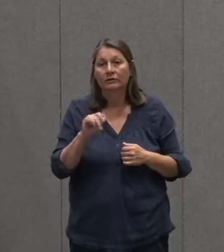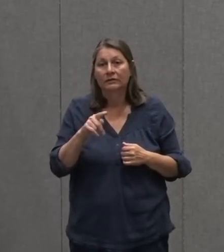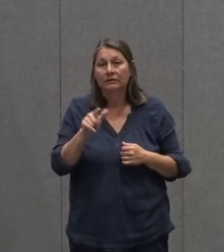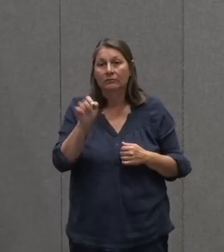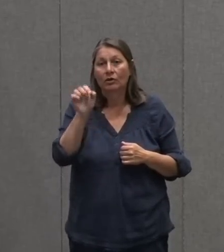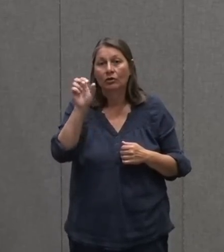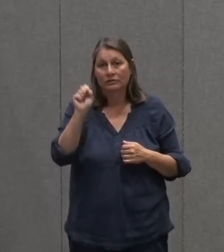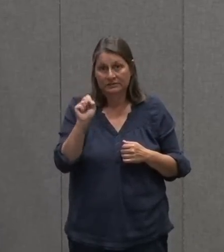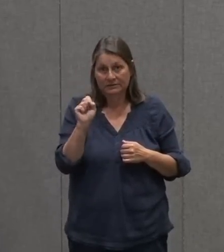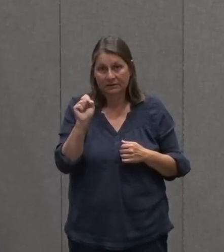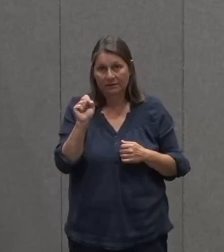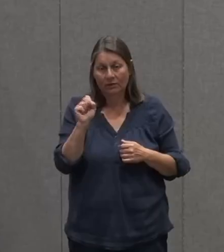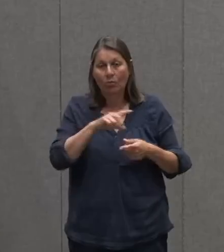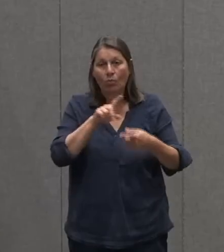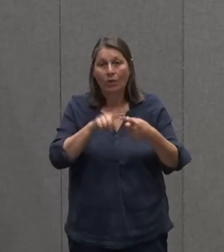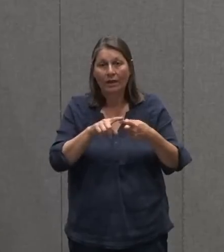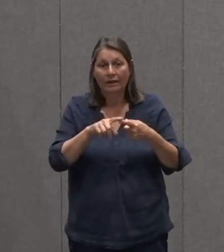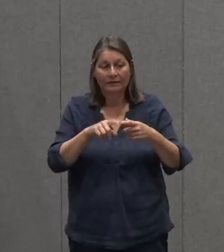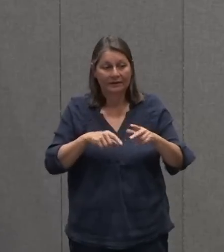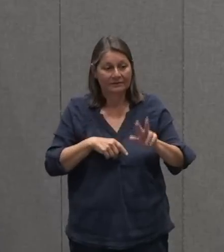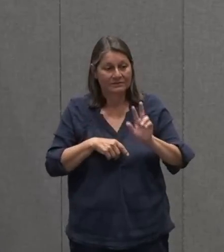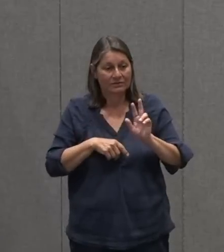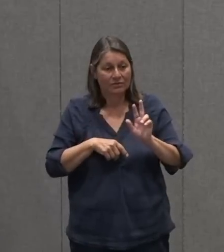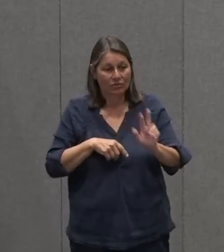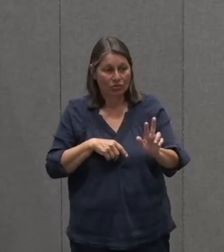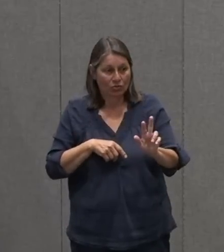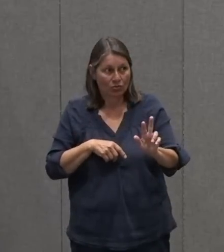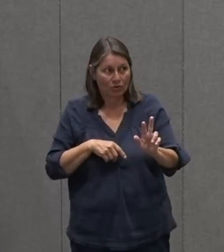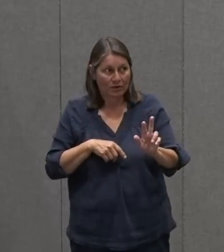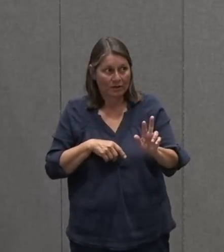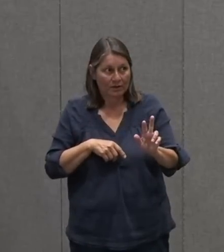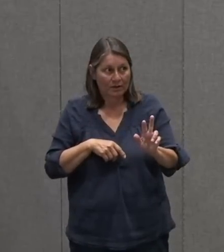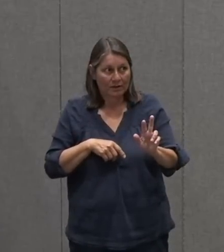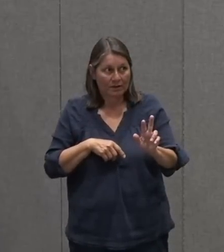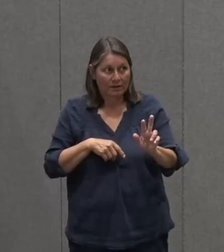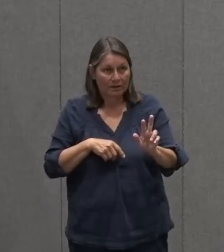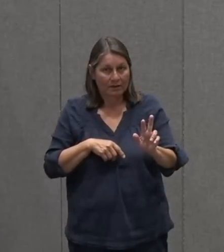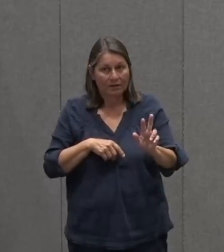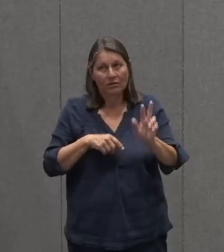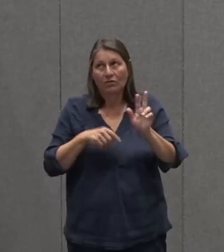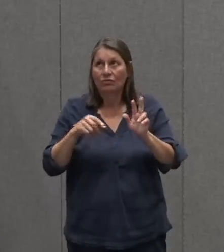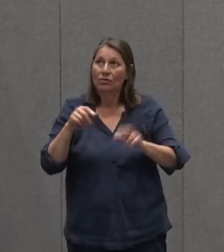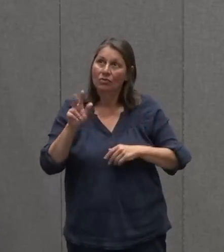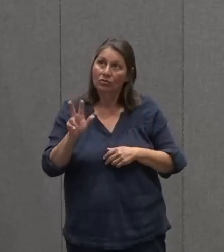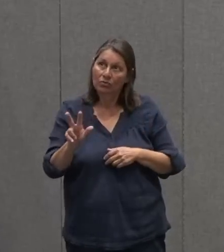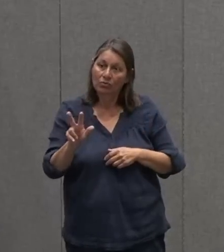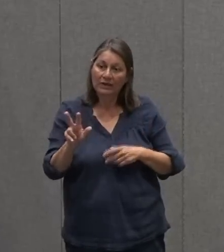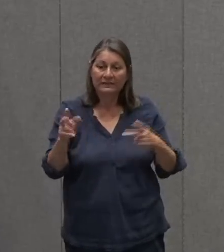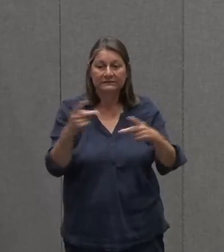the multiples of three is what three multiplied by a number. So like three times two,